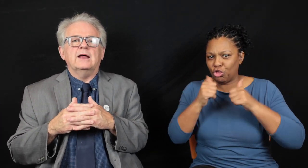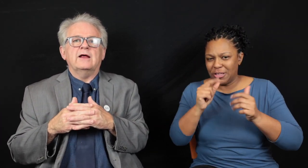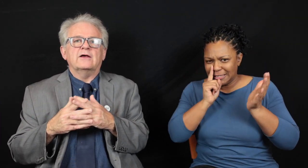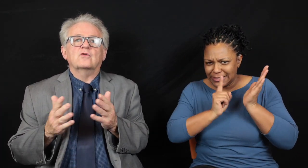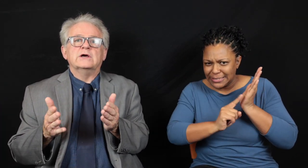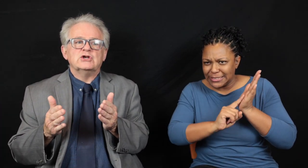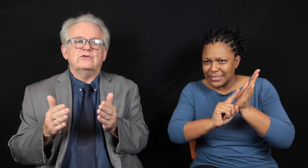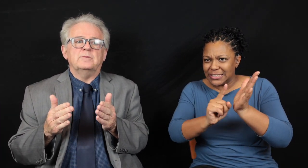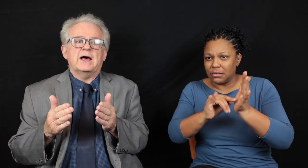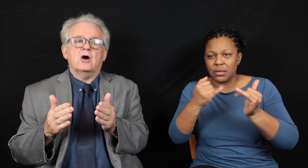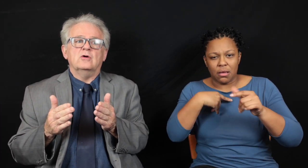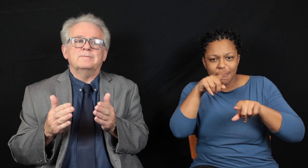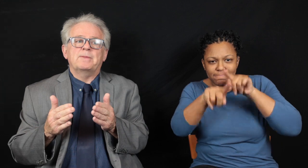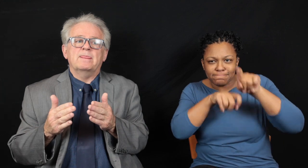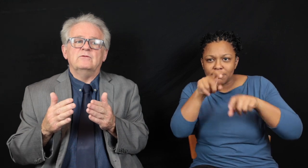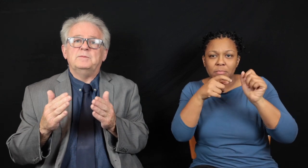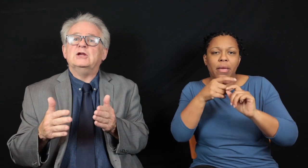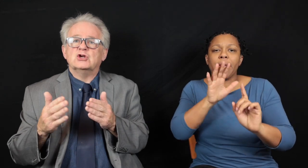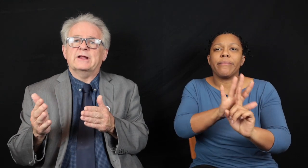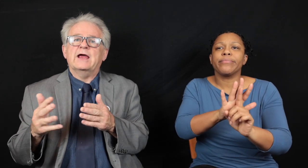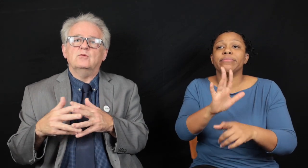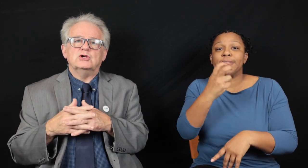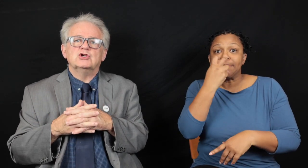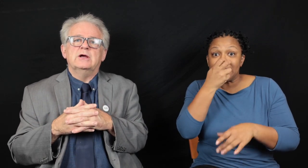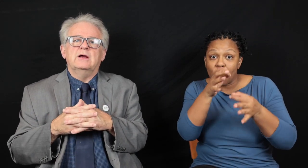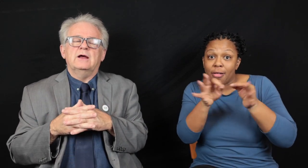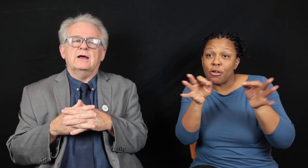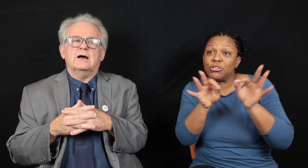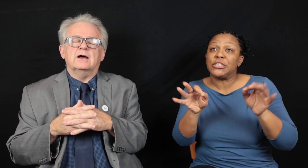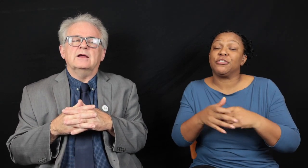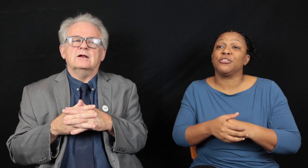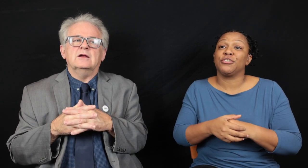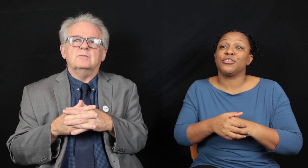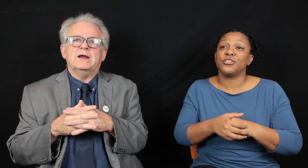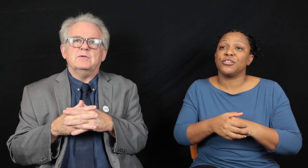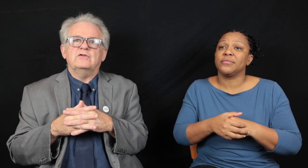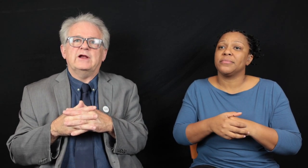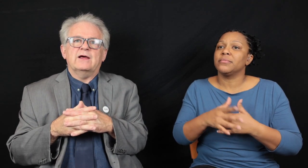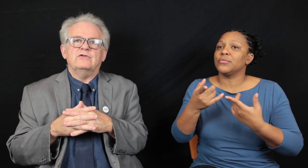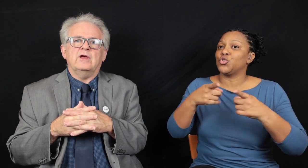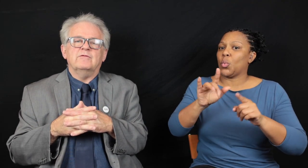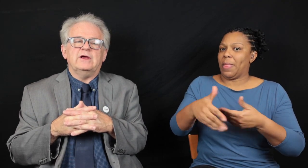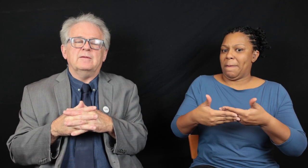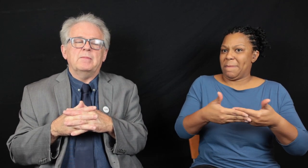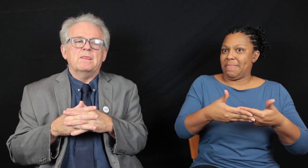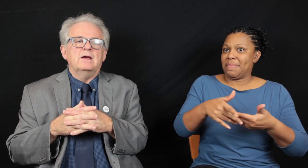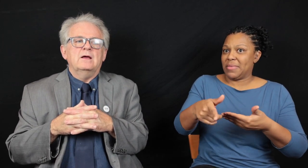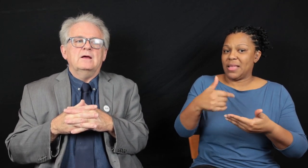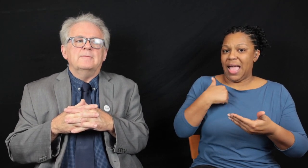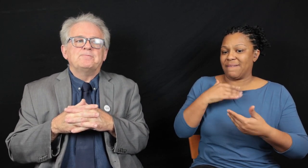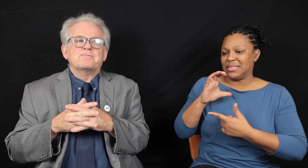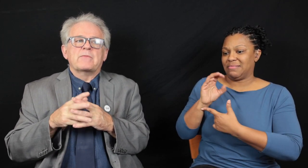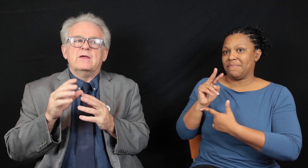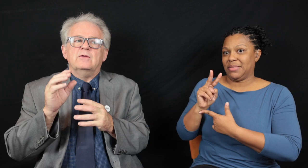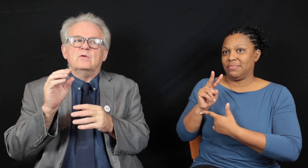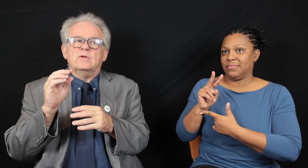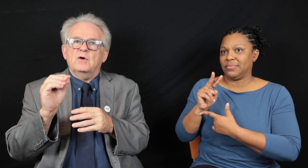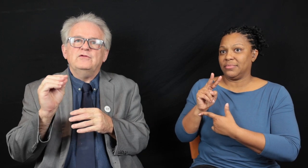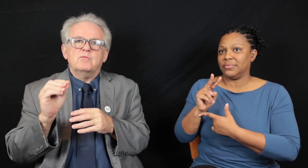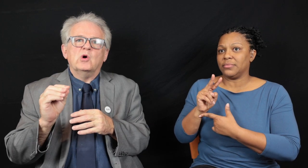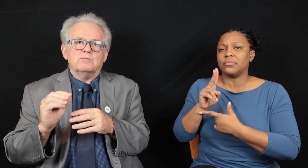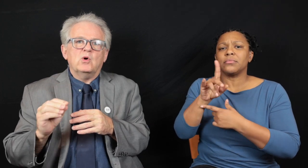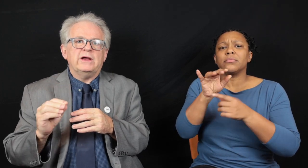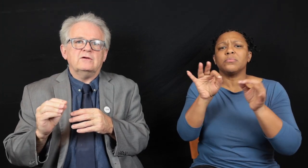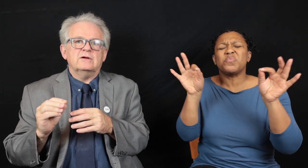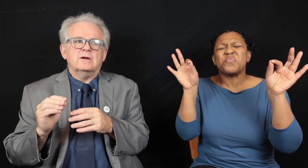And ask questions about speech and language in babies that have CMV. The most important point